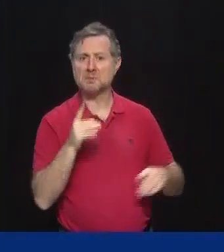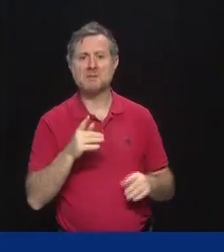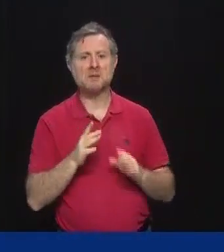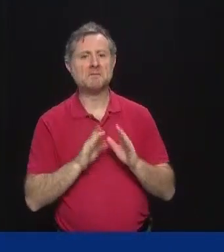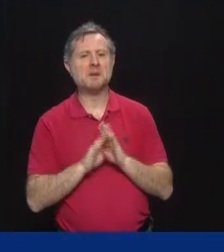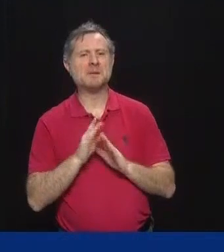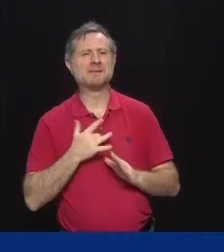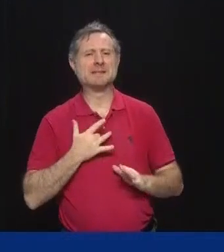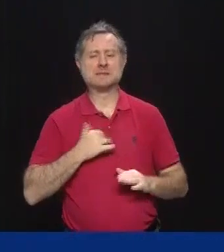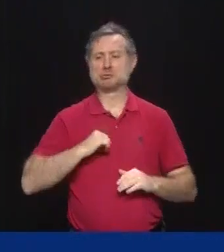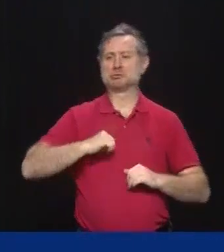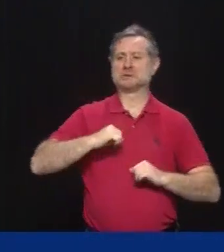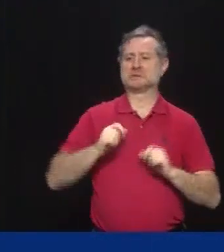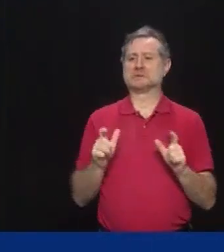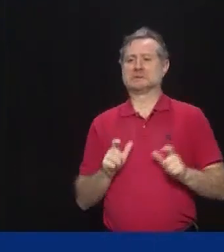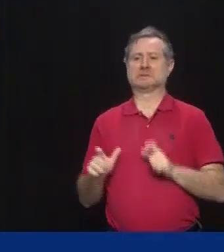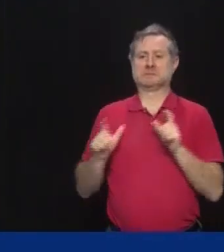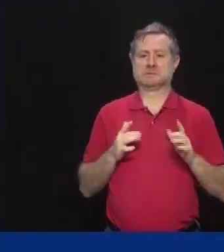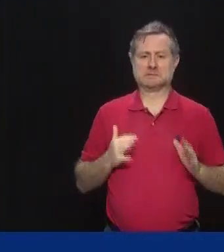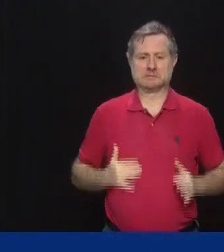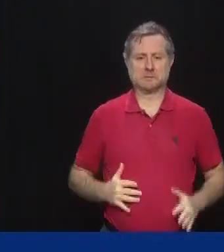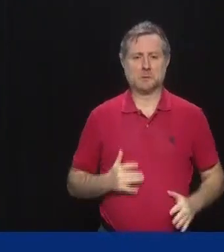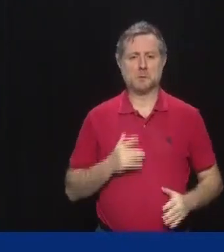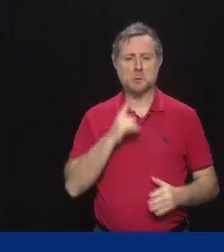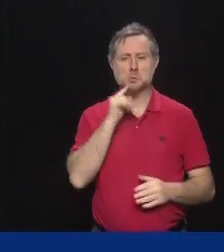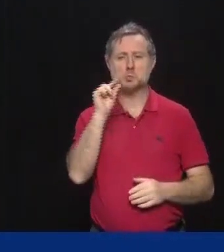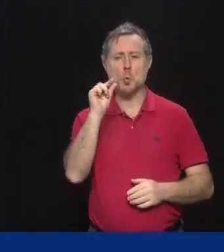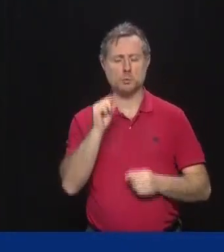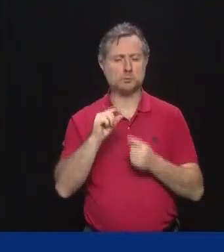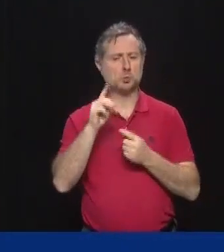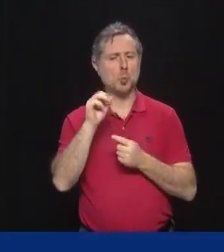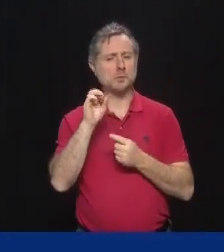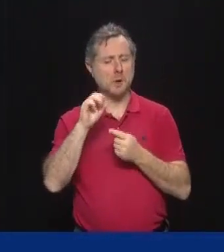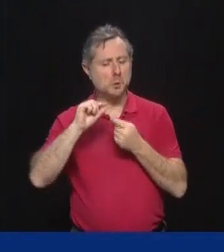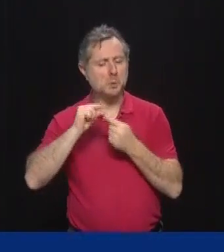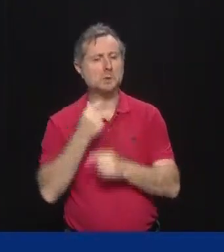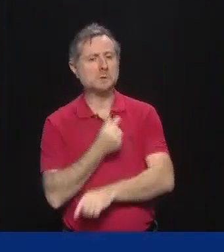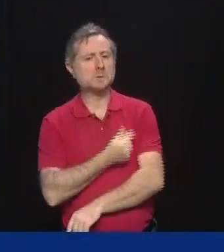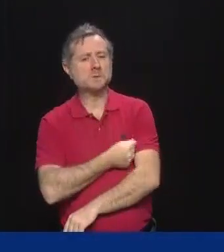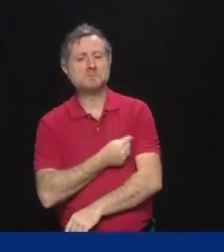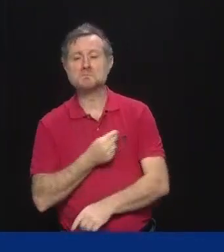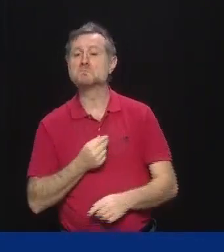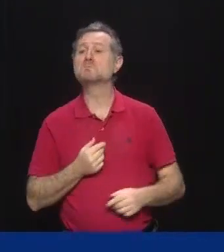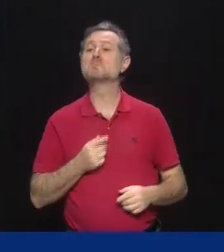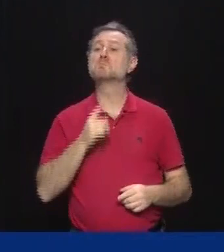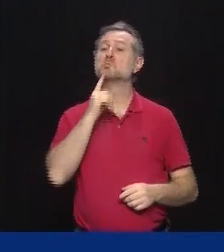AND MEETINGS AND I DIDN'T MISS A BEAT. I ANTICIPATE MANY PEOPLE HAVE DEVELOPED SOME RESISTANCE TO THIS.